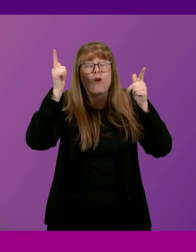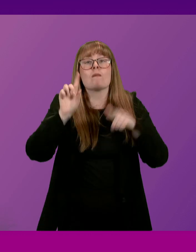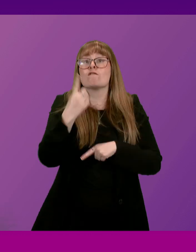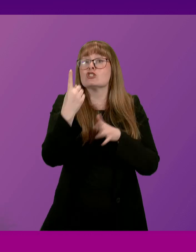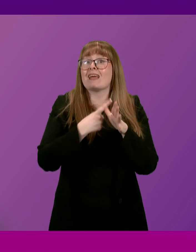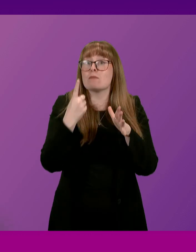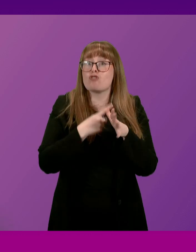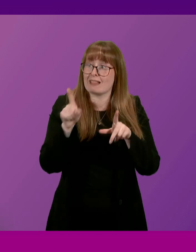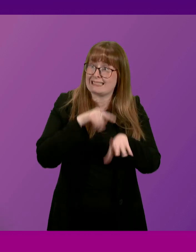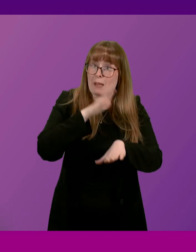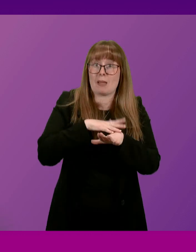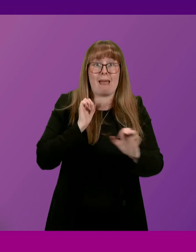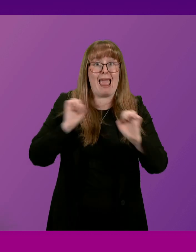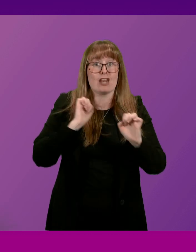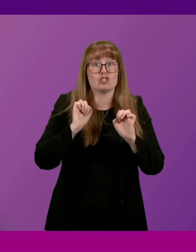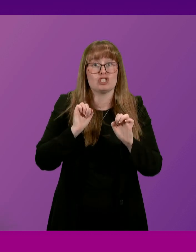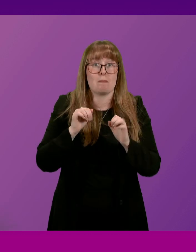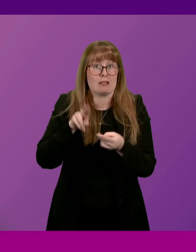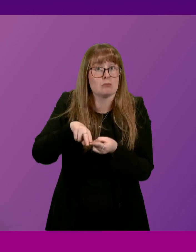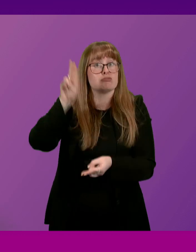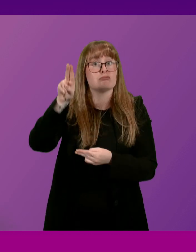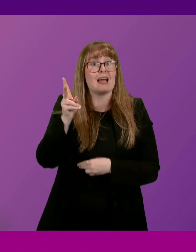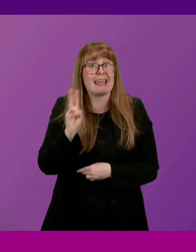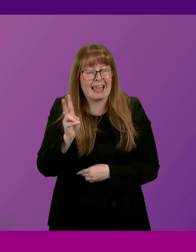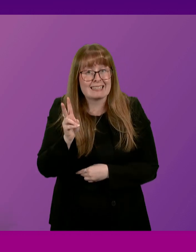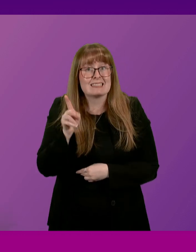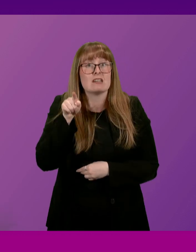at the same time as energy bills are about to rise again, the First Minister is about